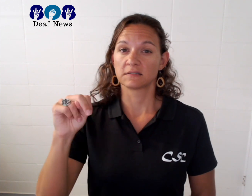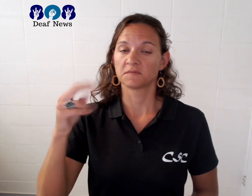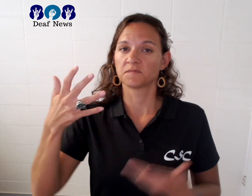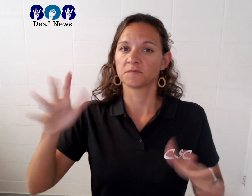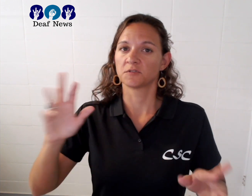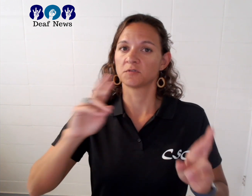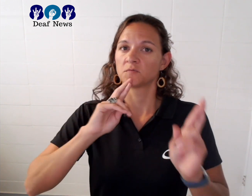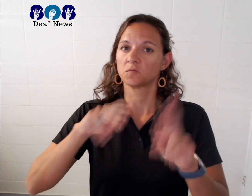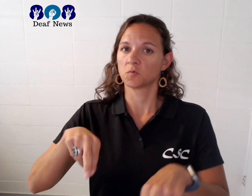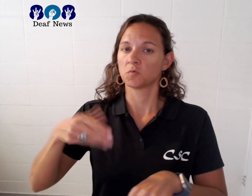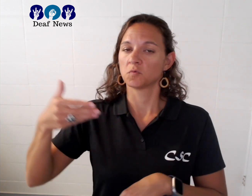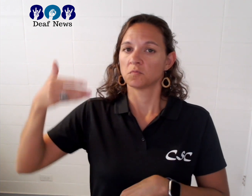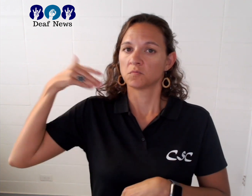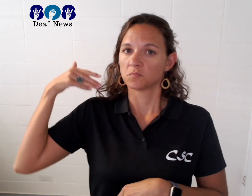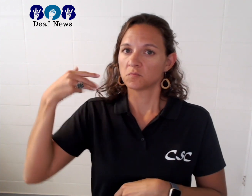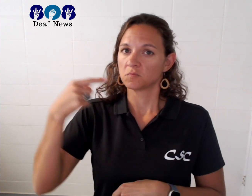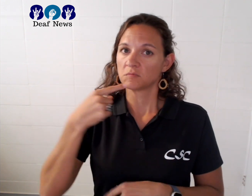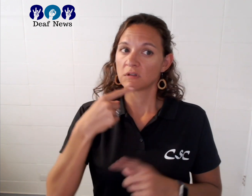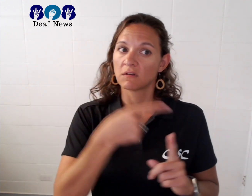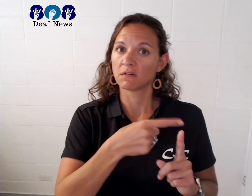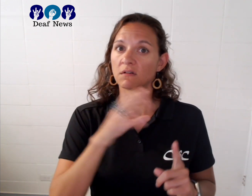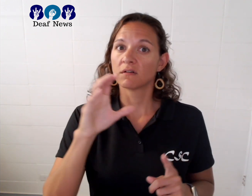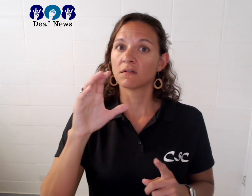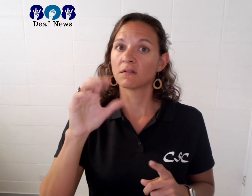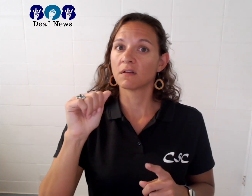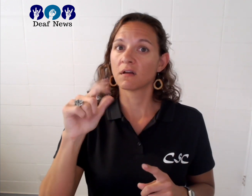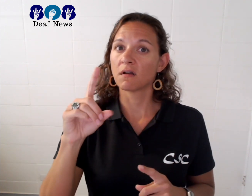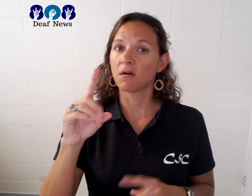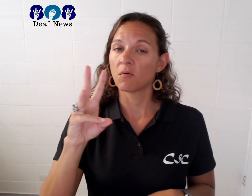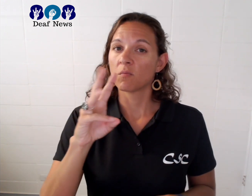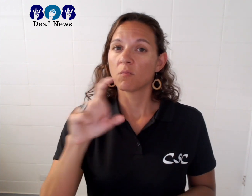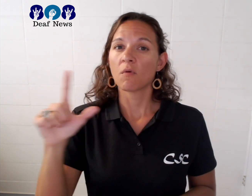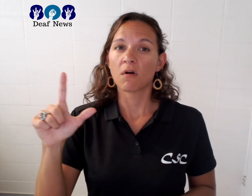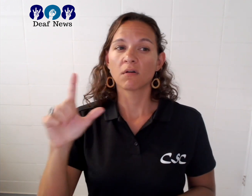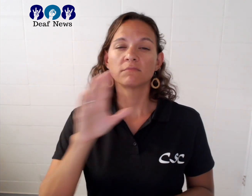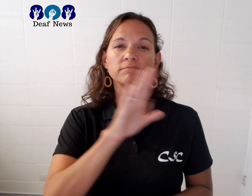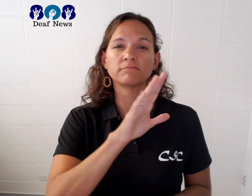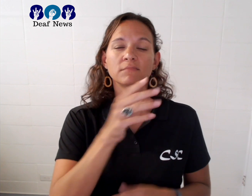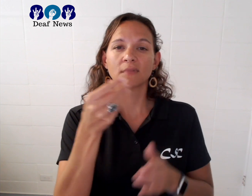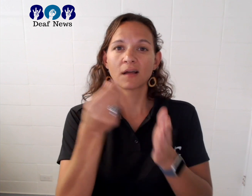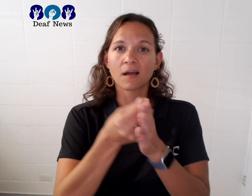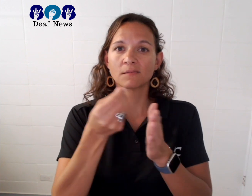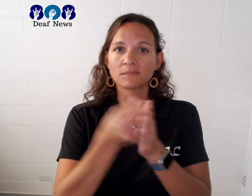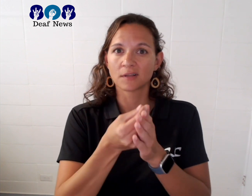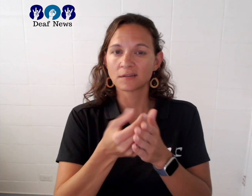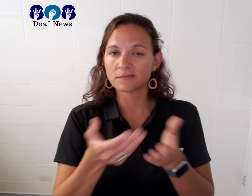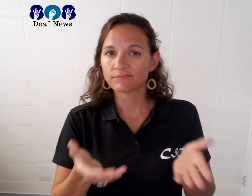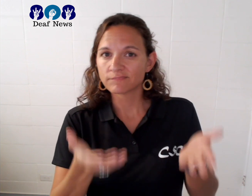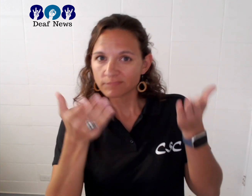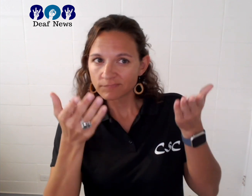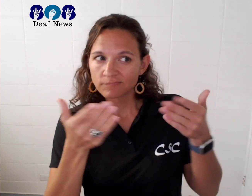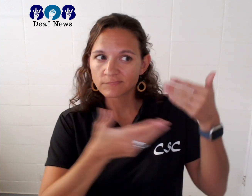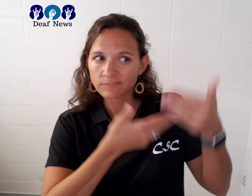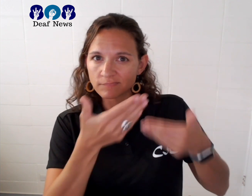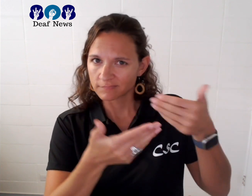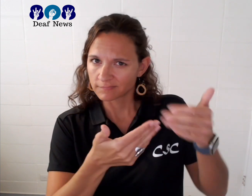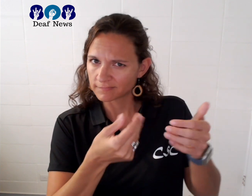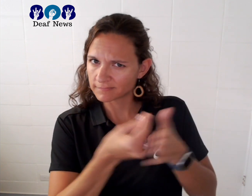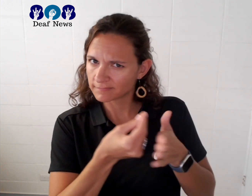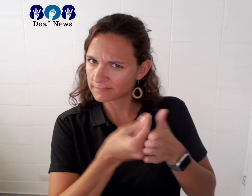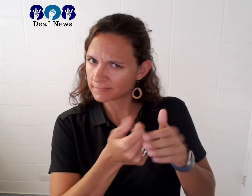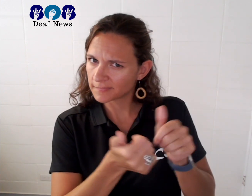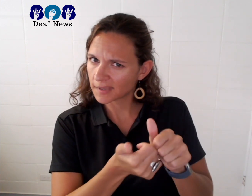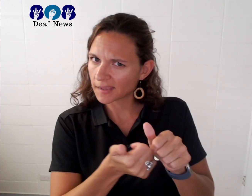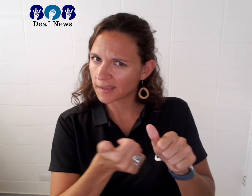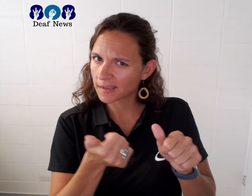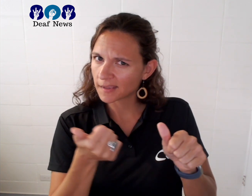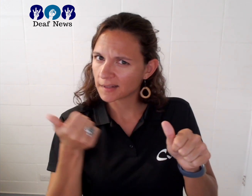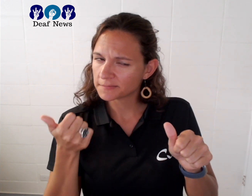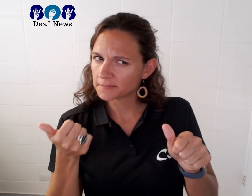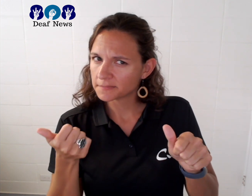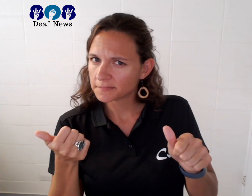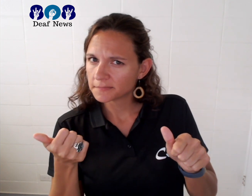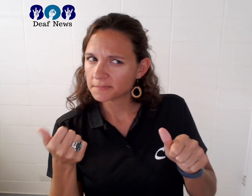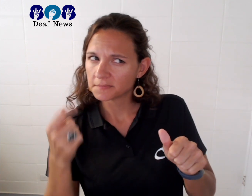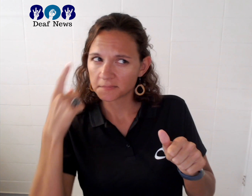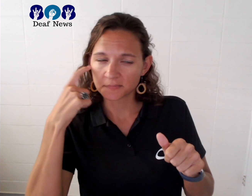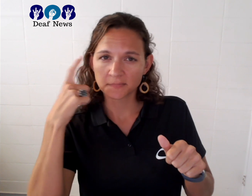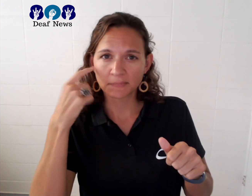In a previous report, HNN said that Caldwell has been behind in his campaign fund racing. Due to